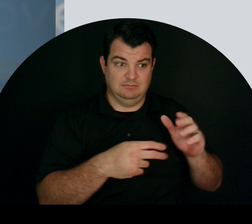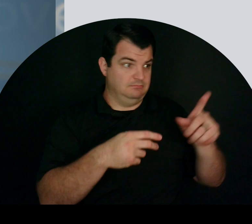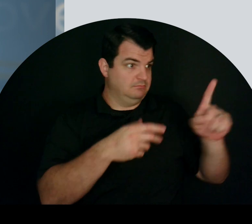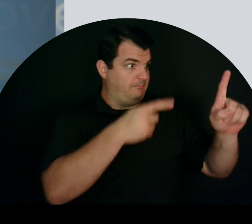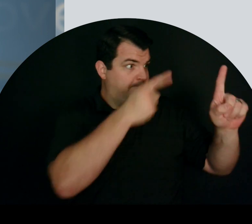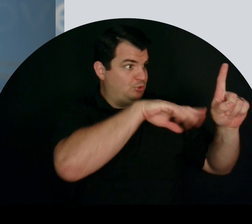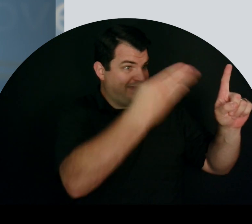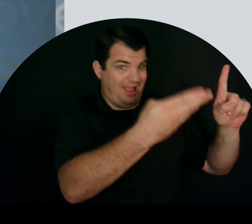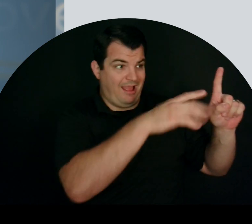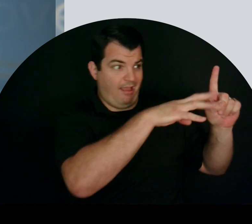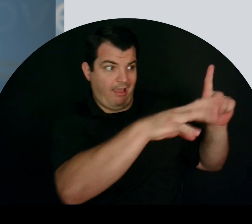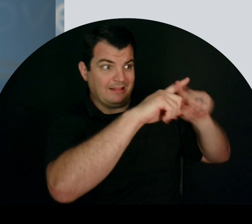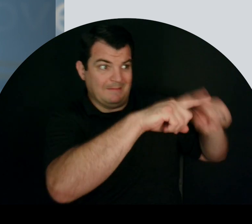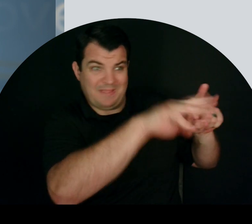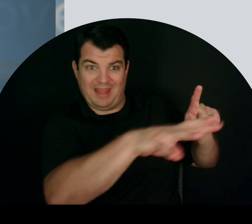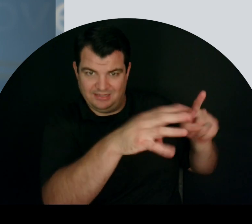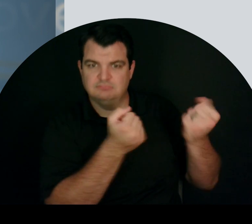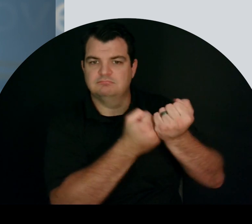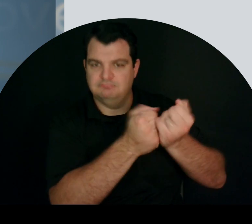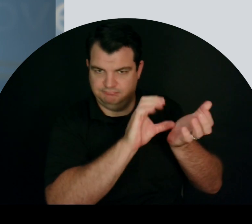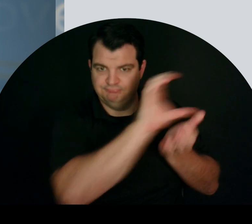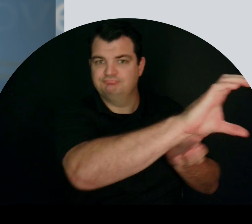Dependants may include the spouse, child,